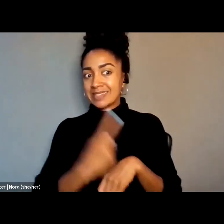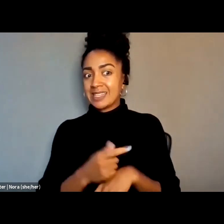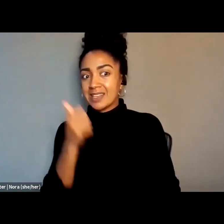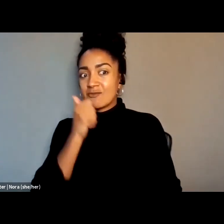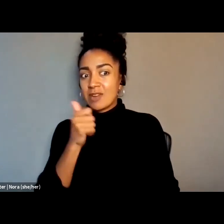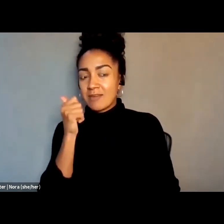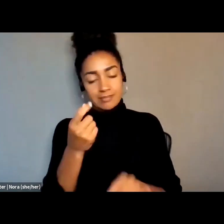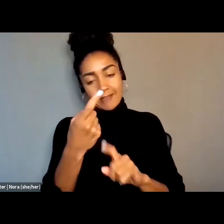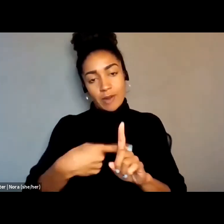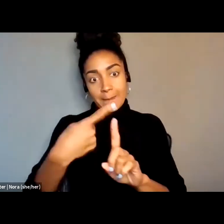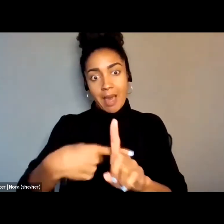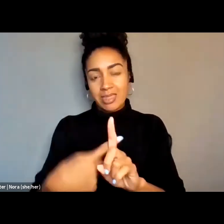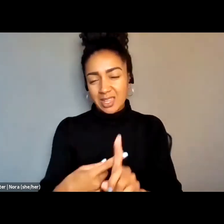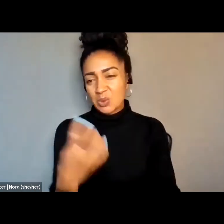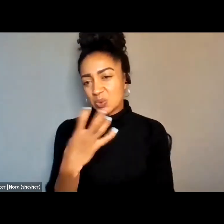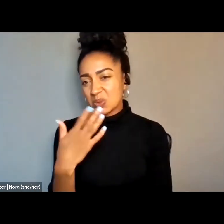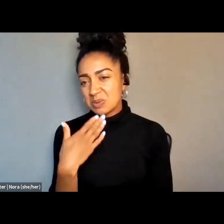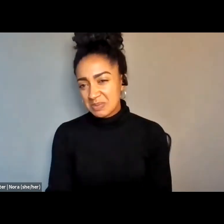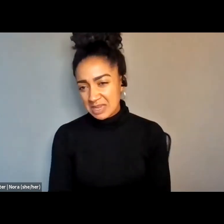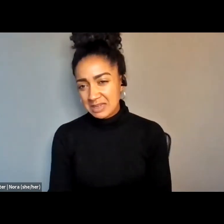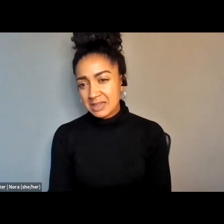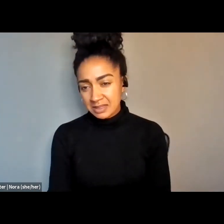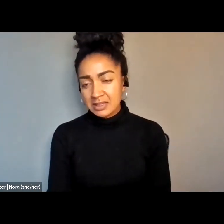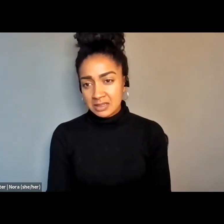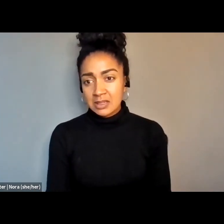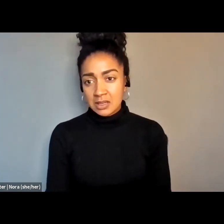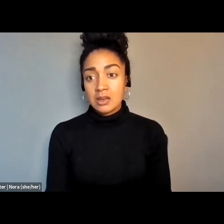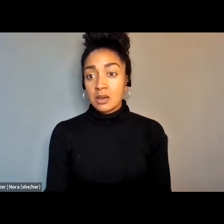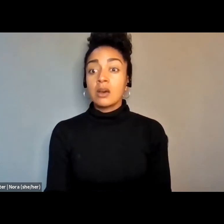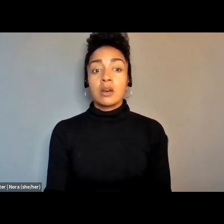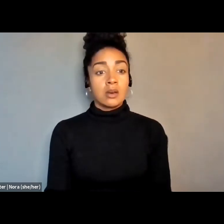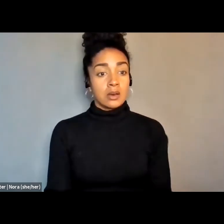Along with all of you, I'm hoping to bring positive change